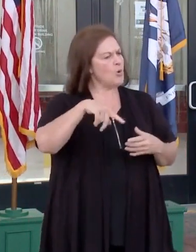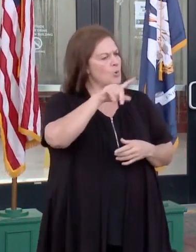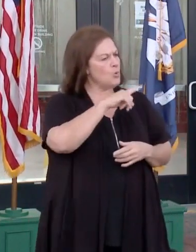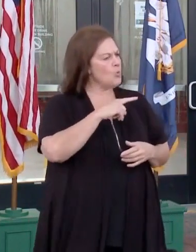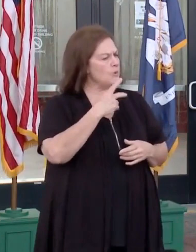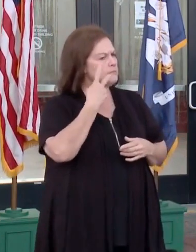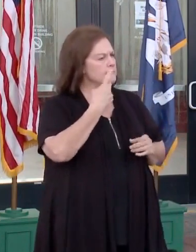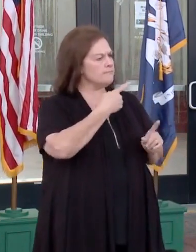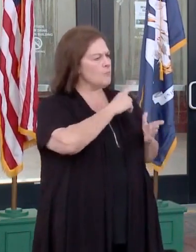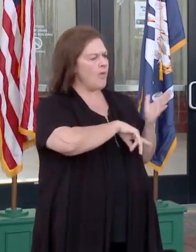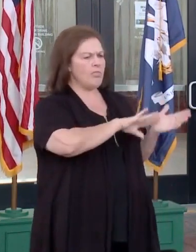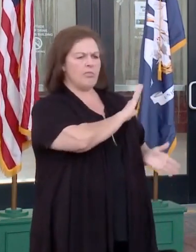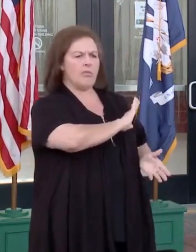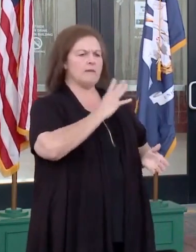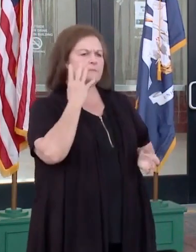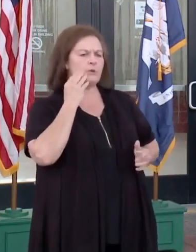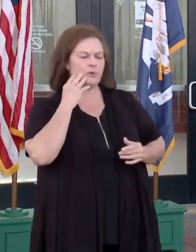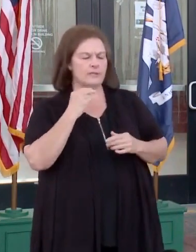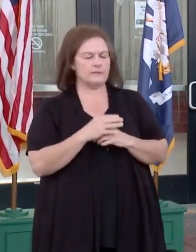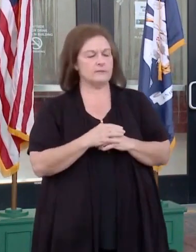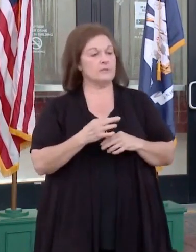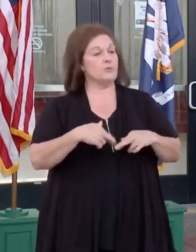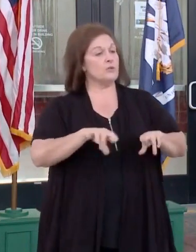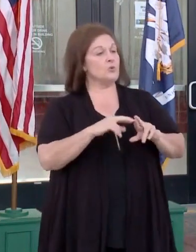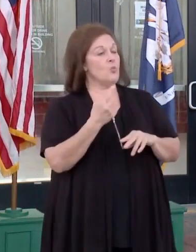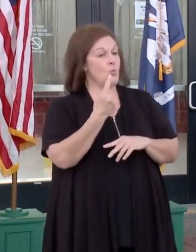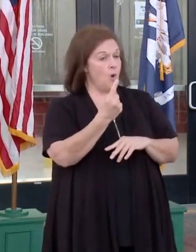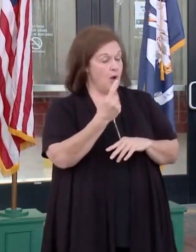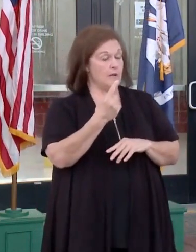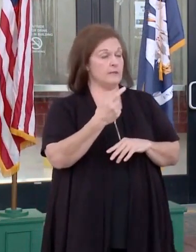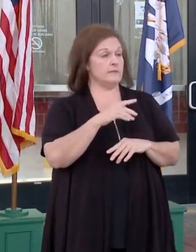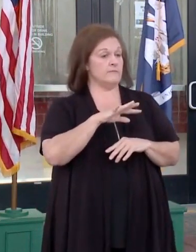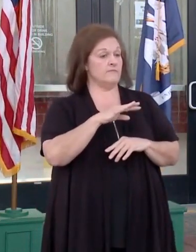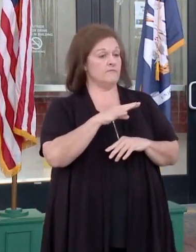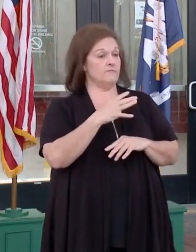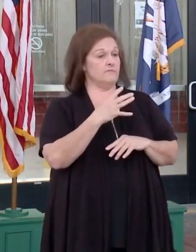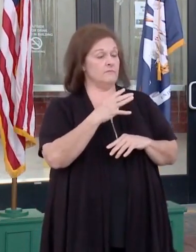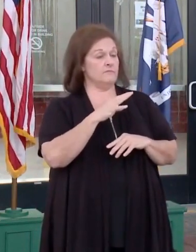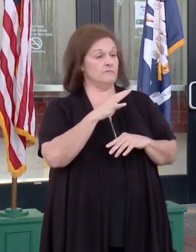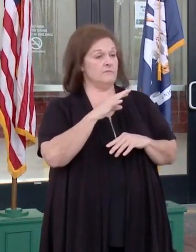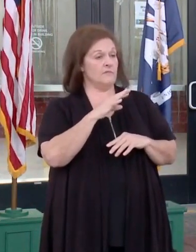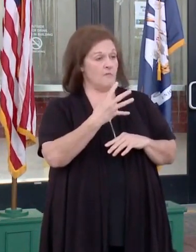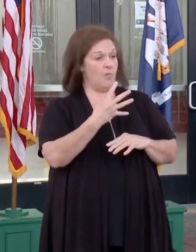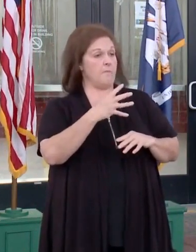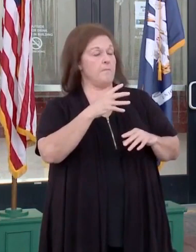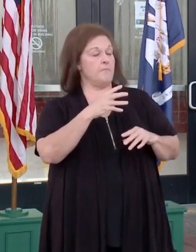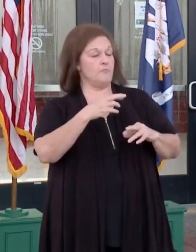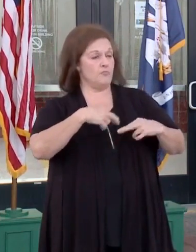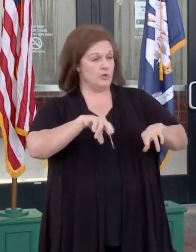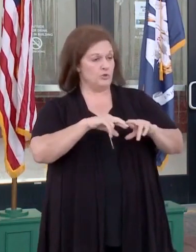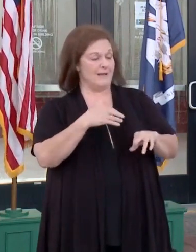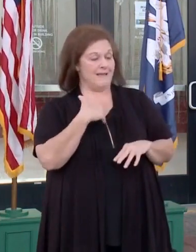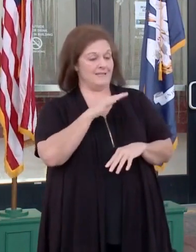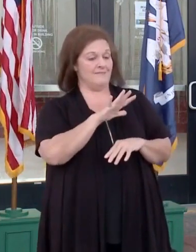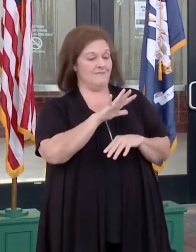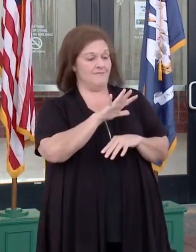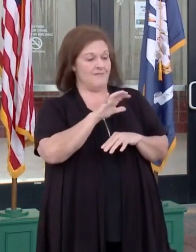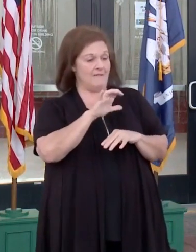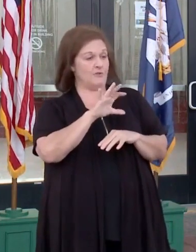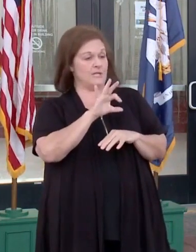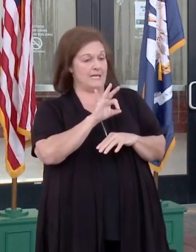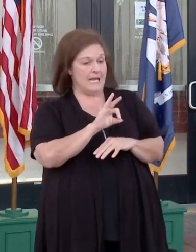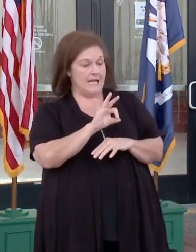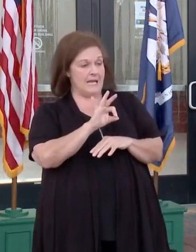they're seeing. Our Region. Region one is a four Paris region Um has 509 93,